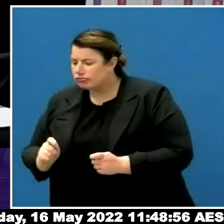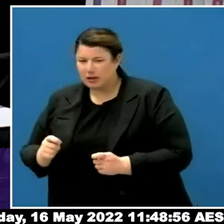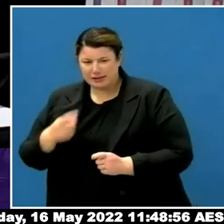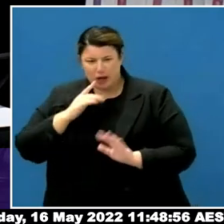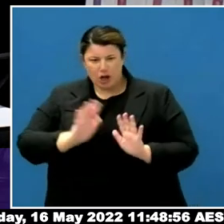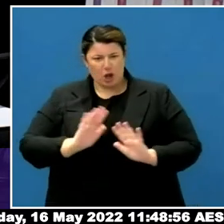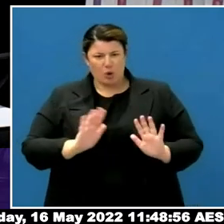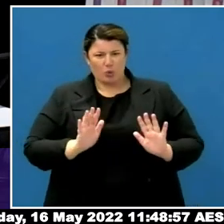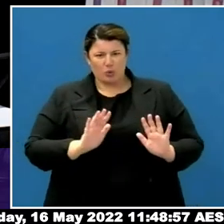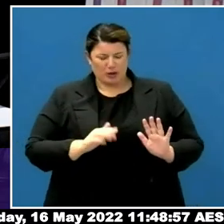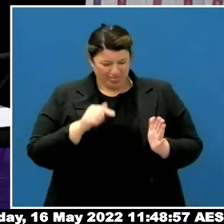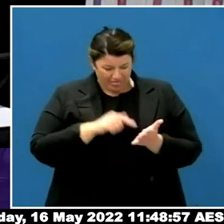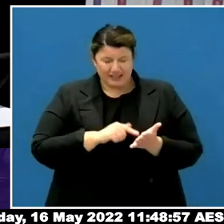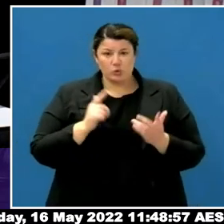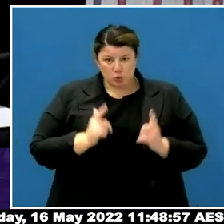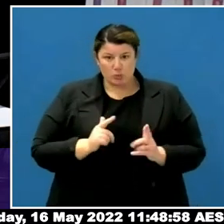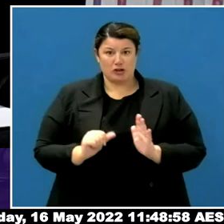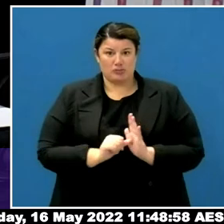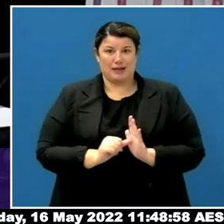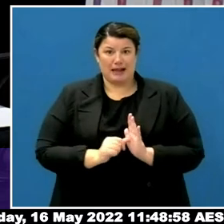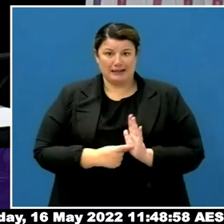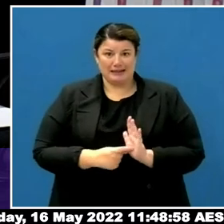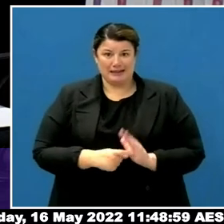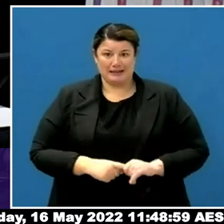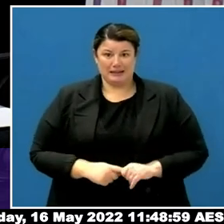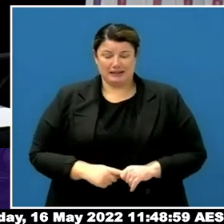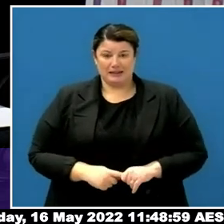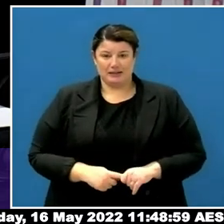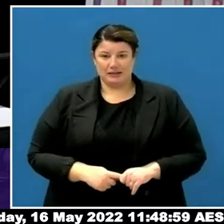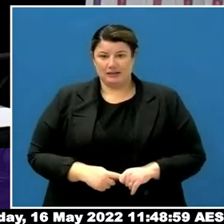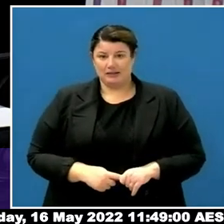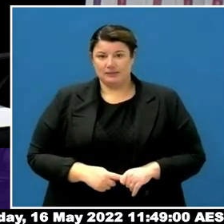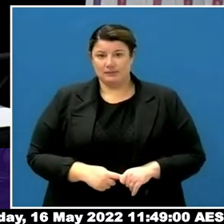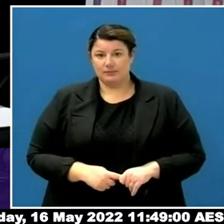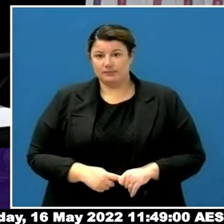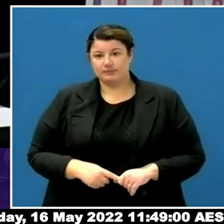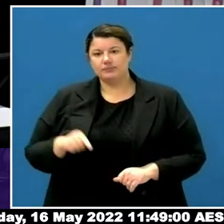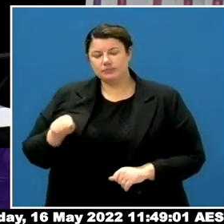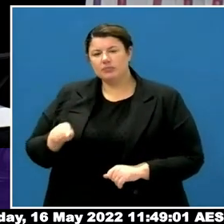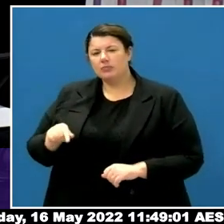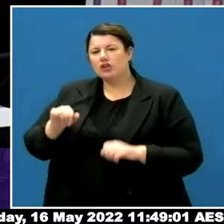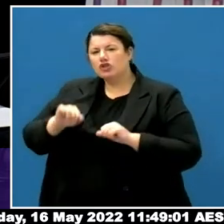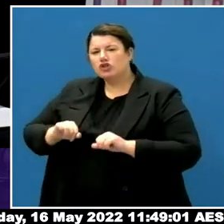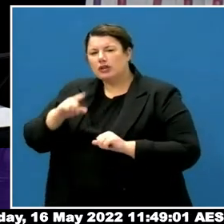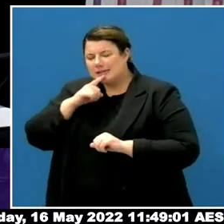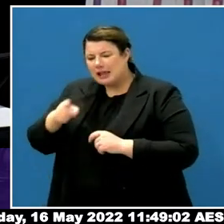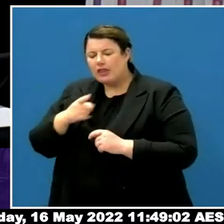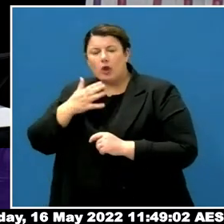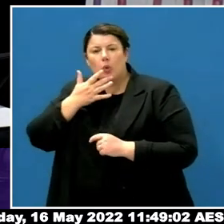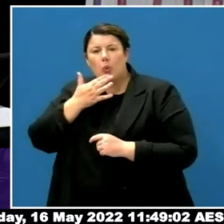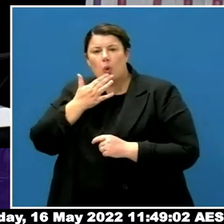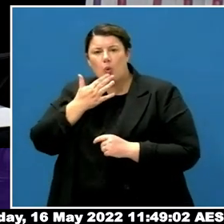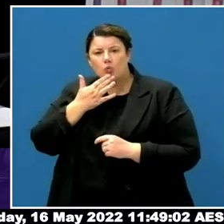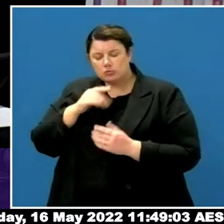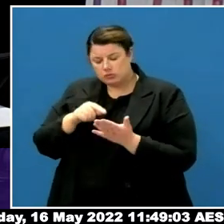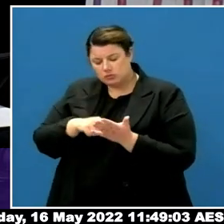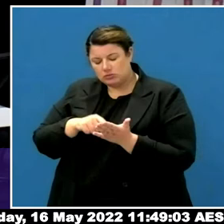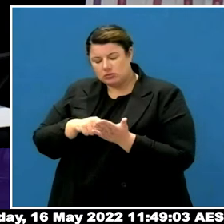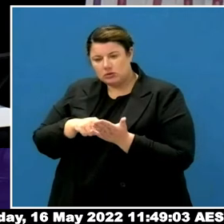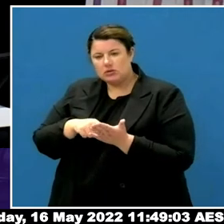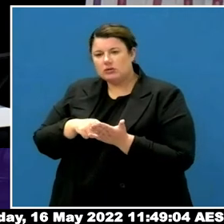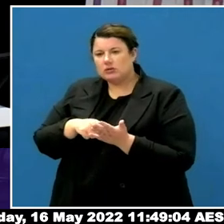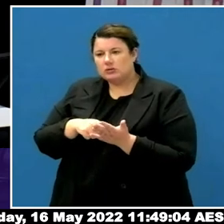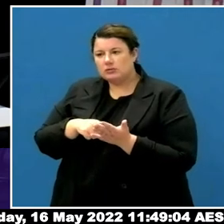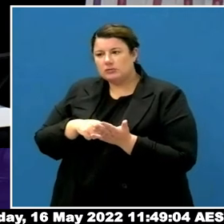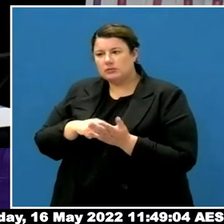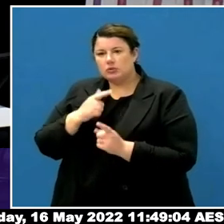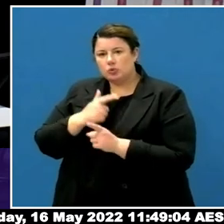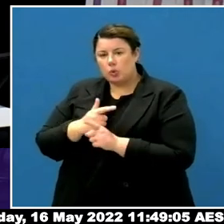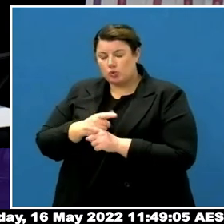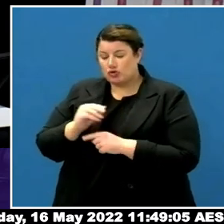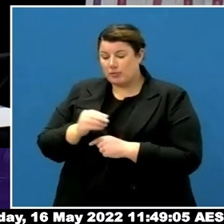The quotation, as you can see from page 9, refers to a period from 17 May